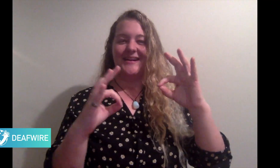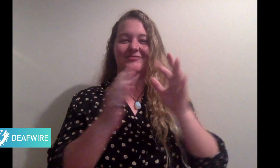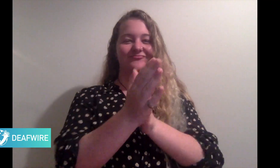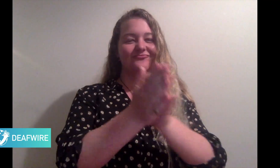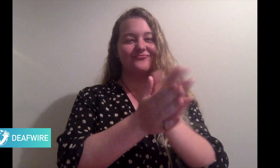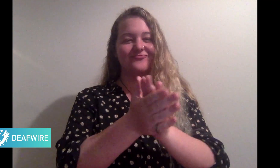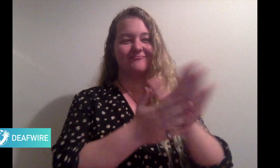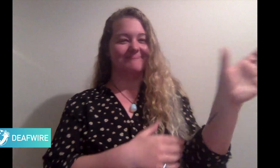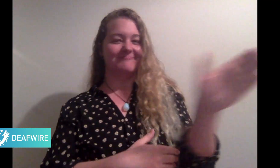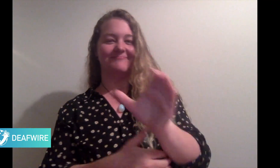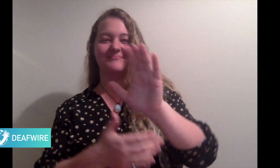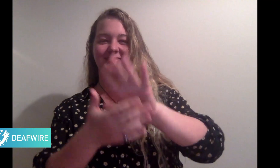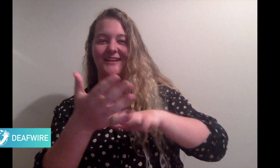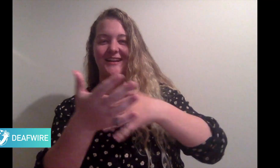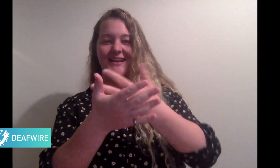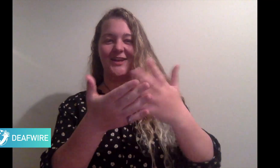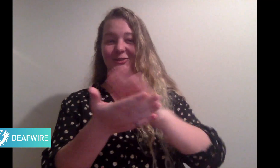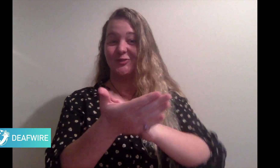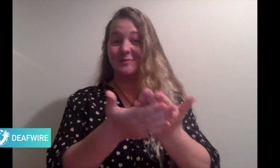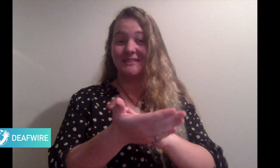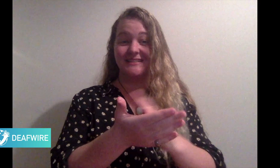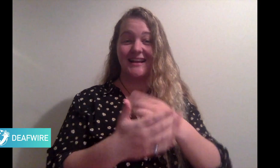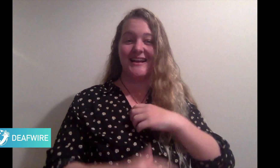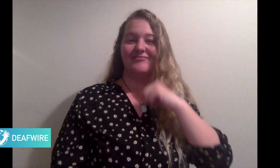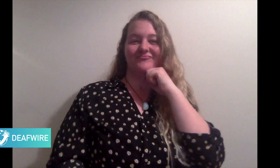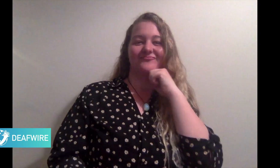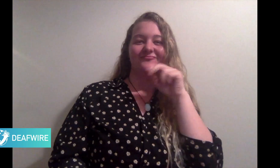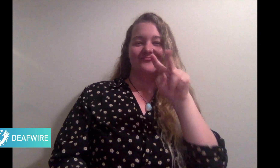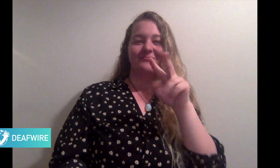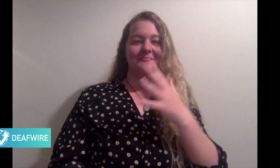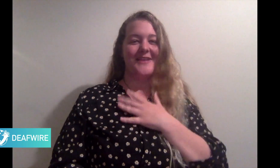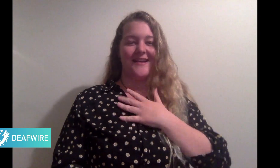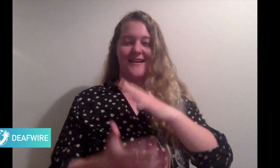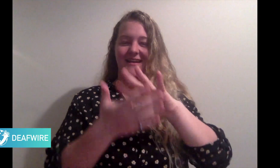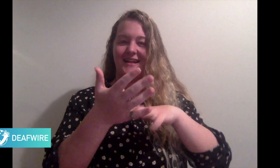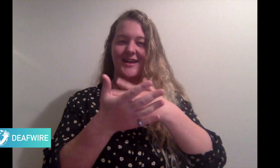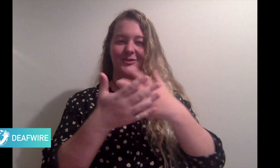At school, I did not have the luxury of a NZSL interpreter present